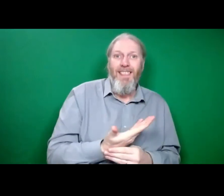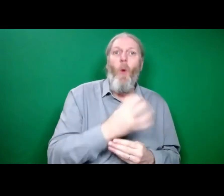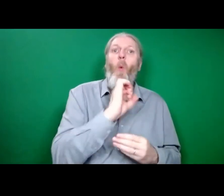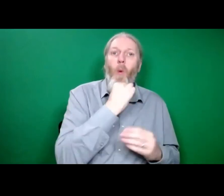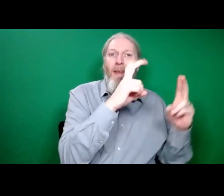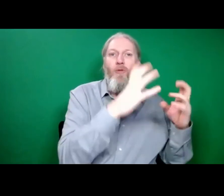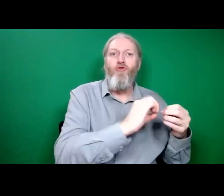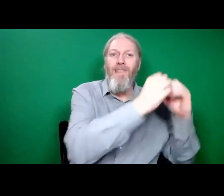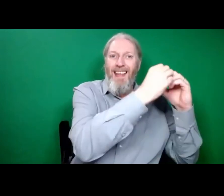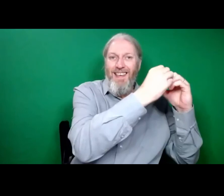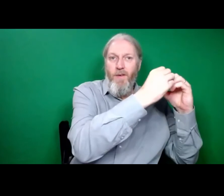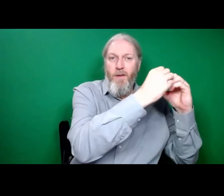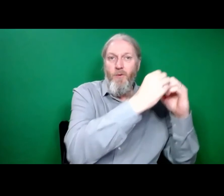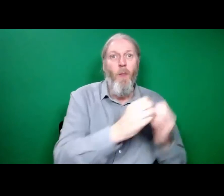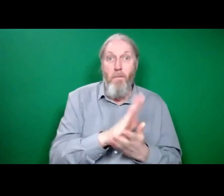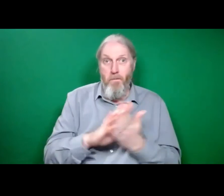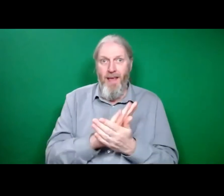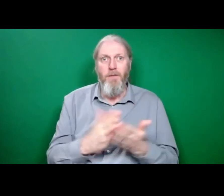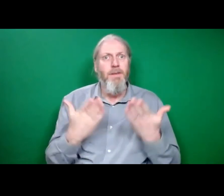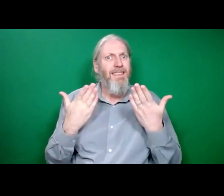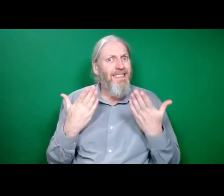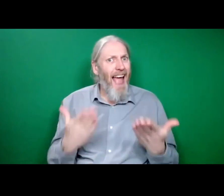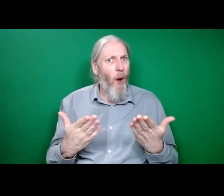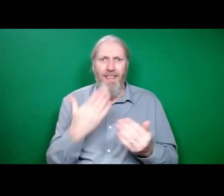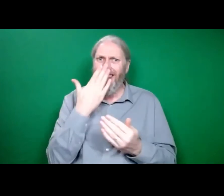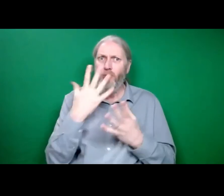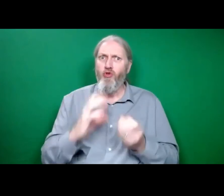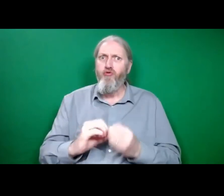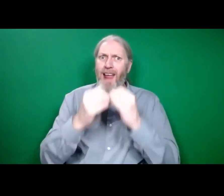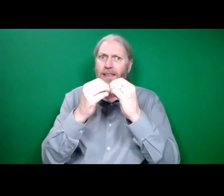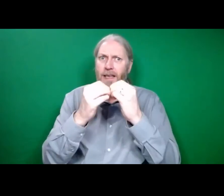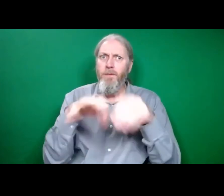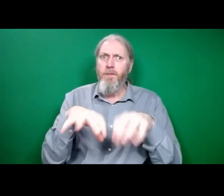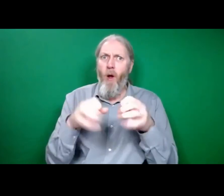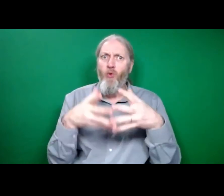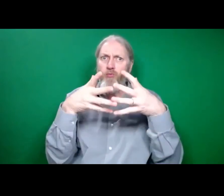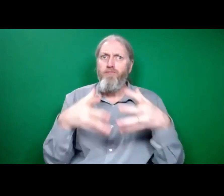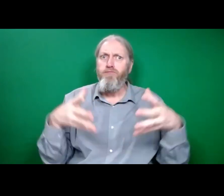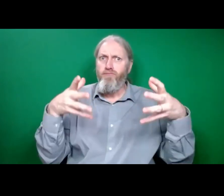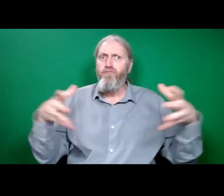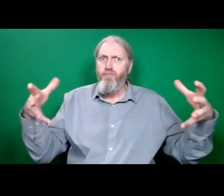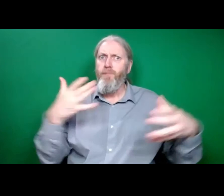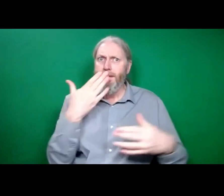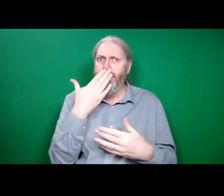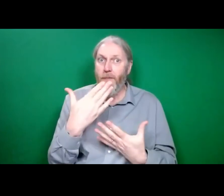architects who work in the South East, on a major cultural hubs model for exactly these enormous